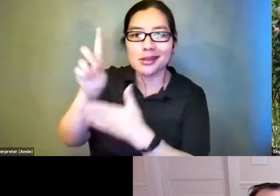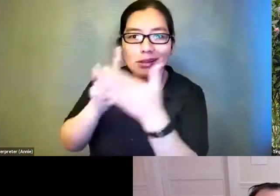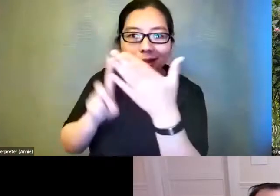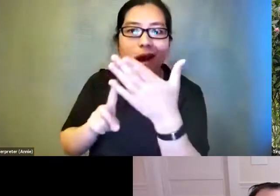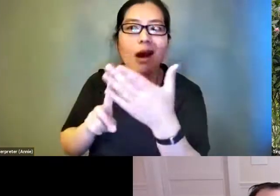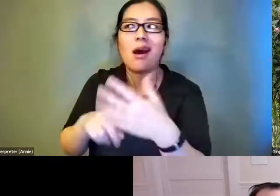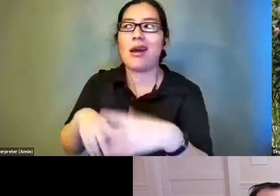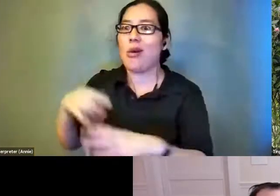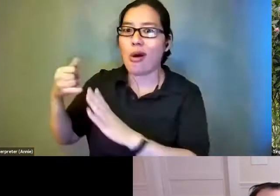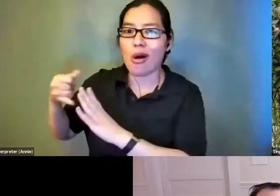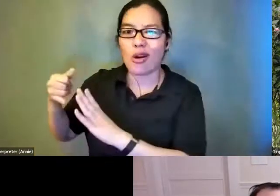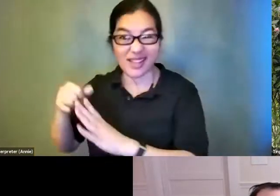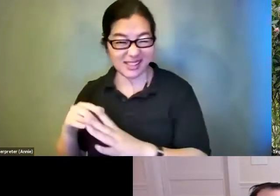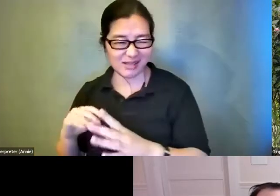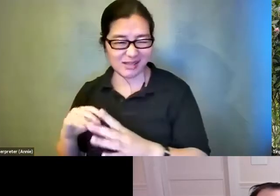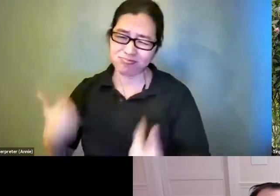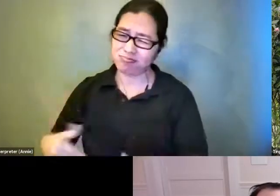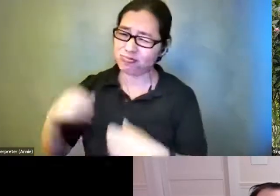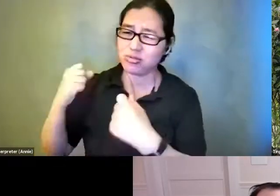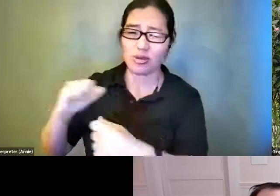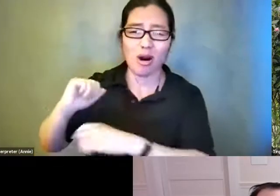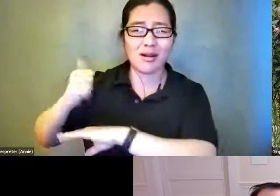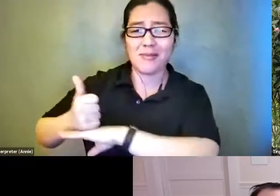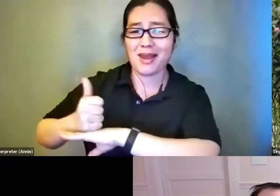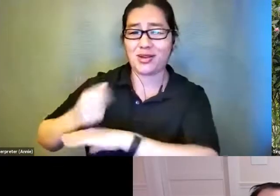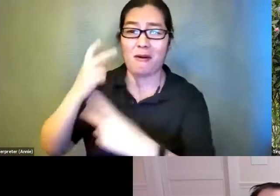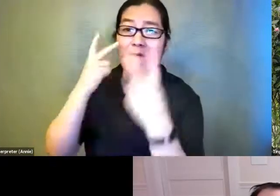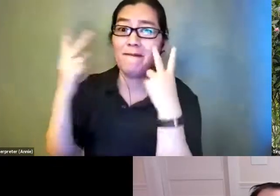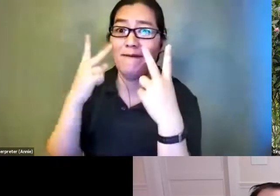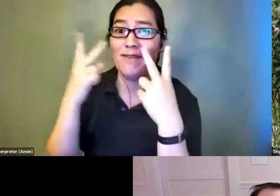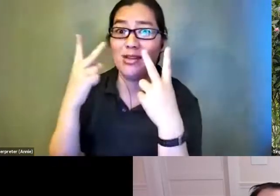and to meet somebody who was interested in filling those